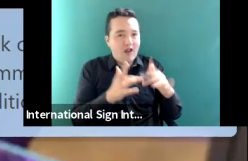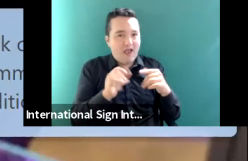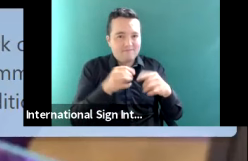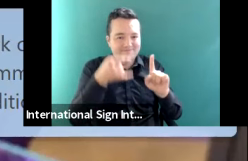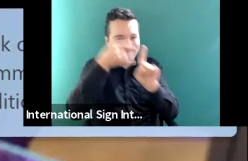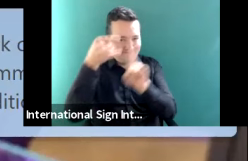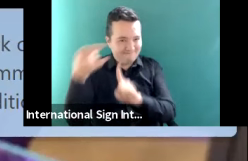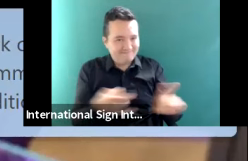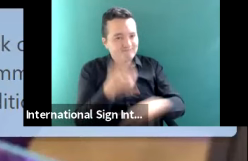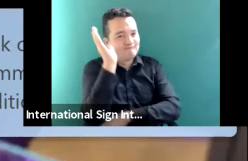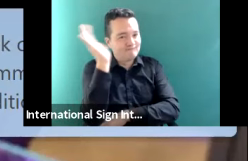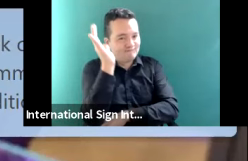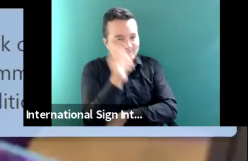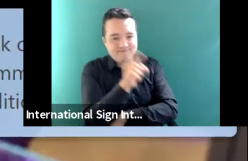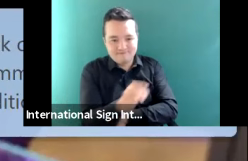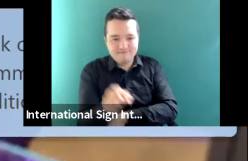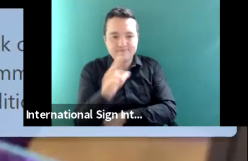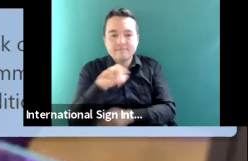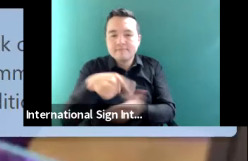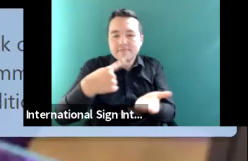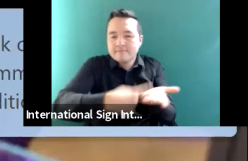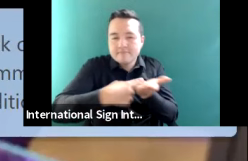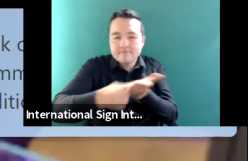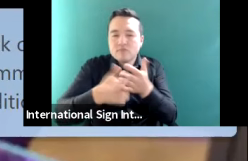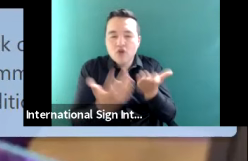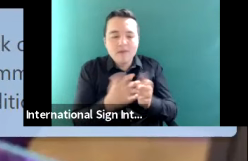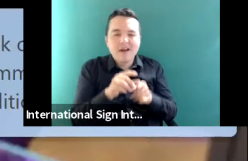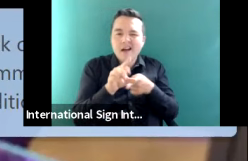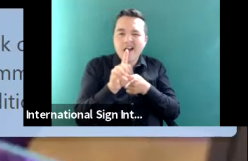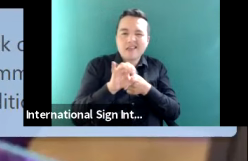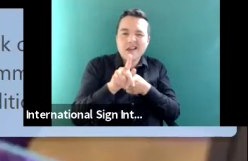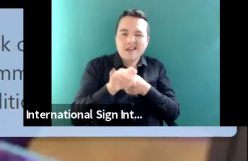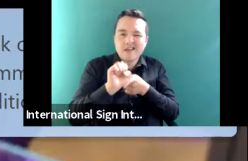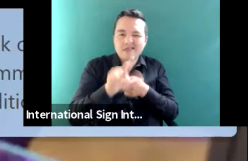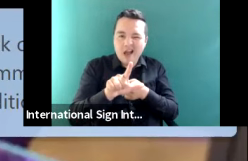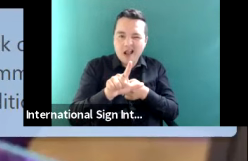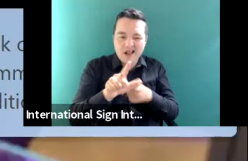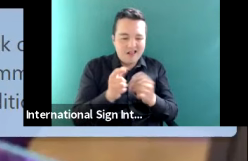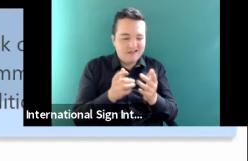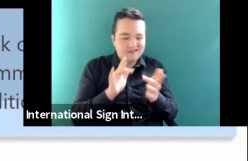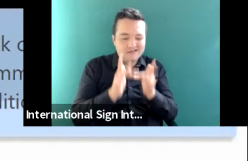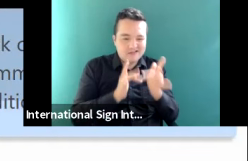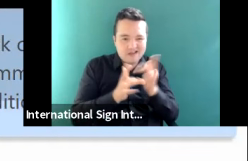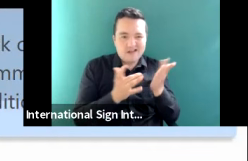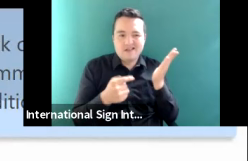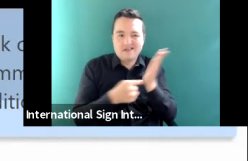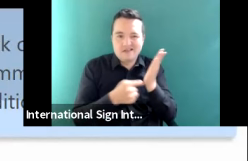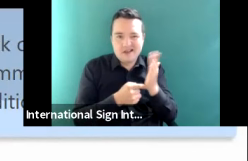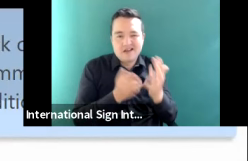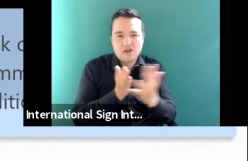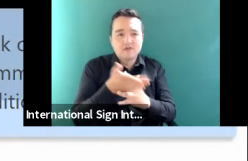We have programs running to the ATMs and the online seminars.